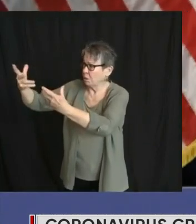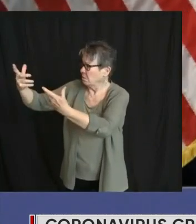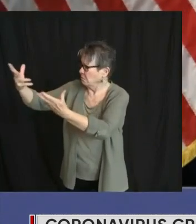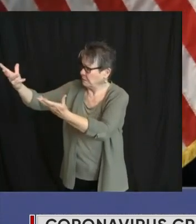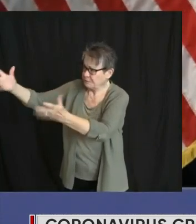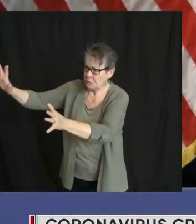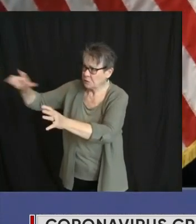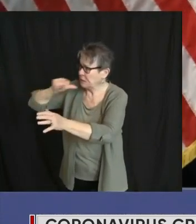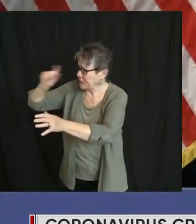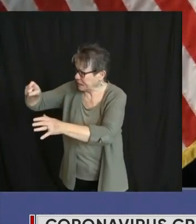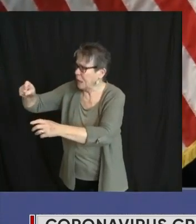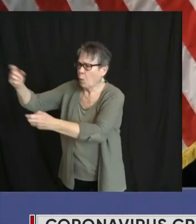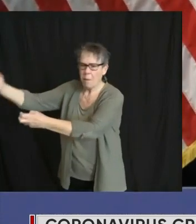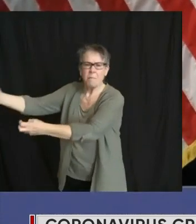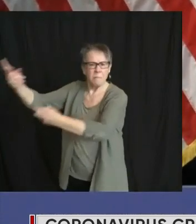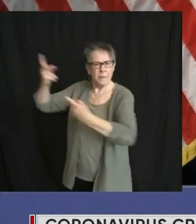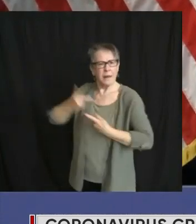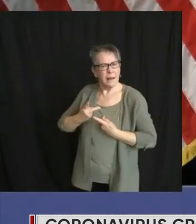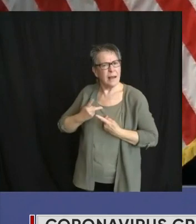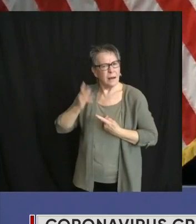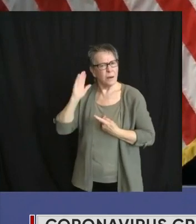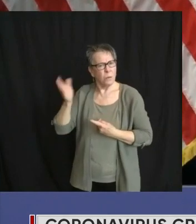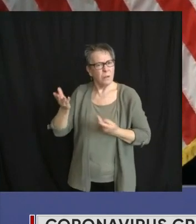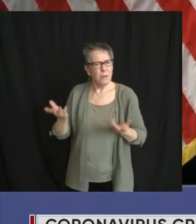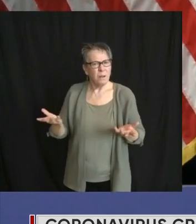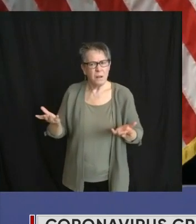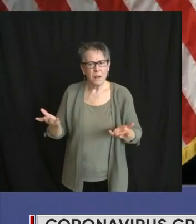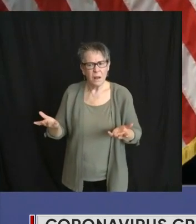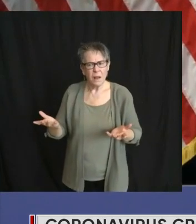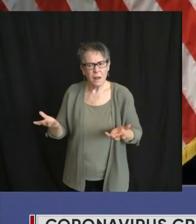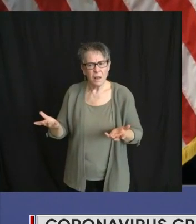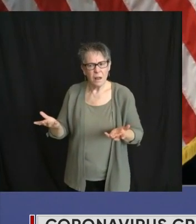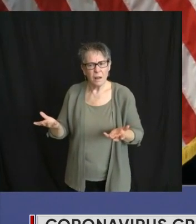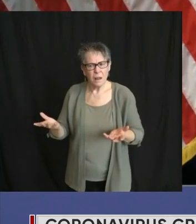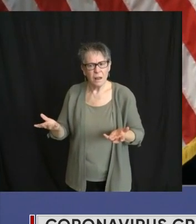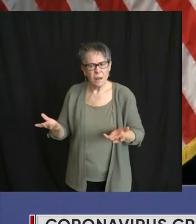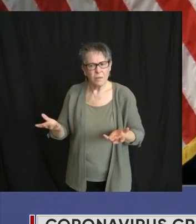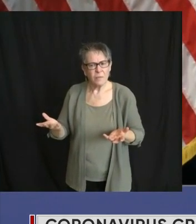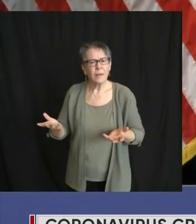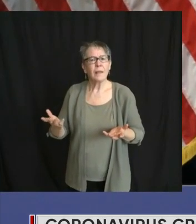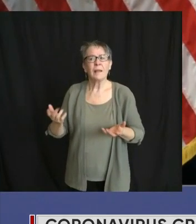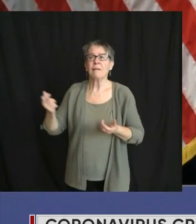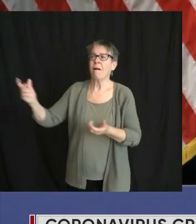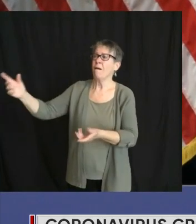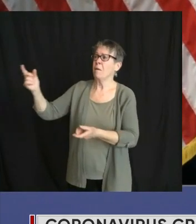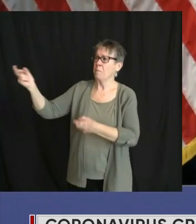THAT IS ALL I'VE GOT. THAT HITS CLOSE TO HOME FOR